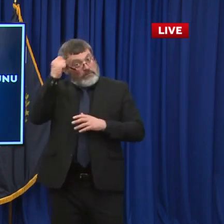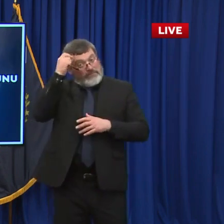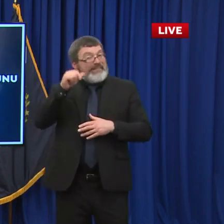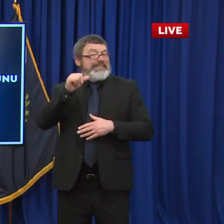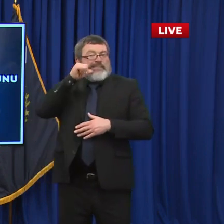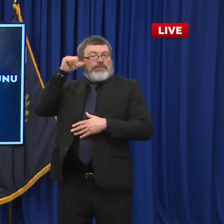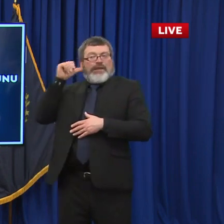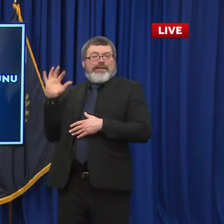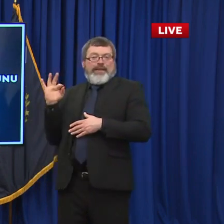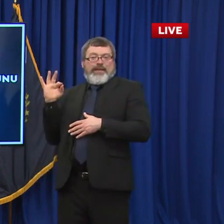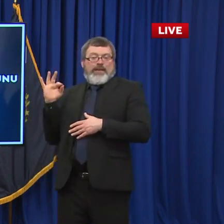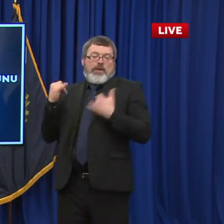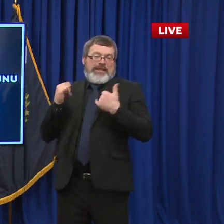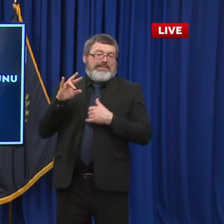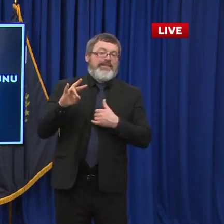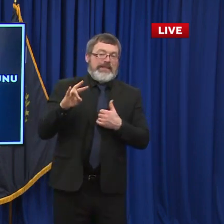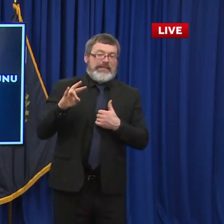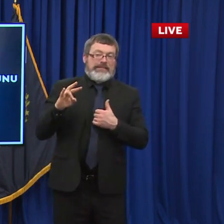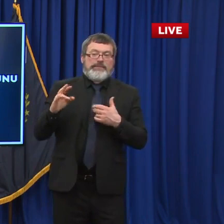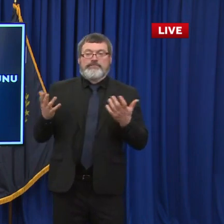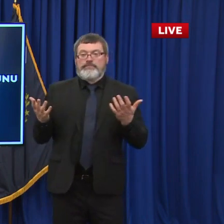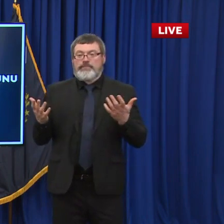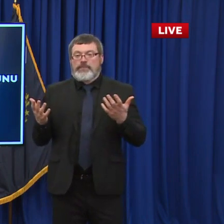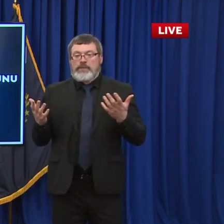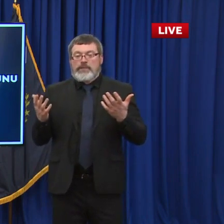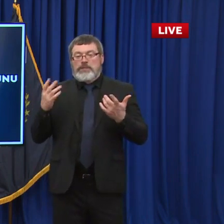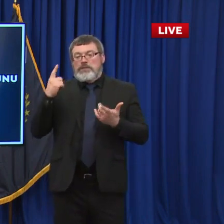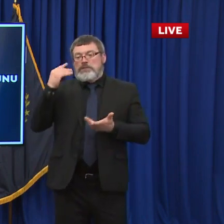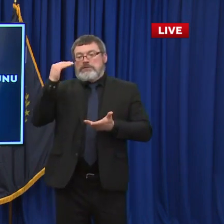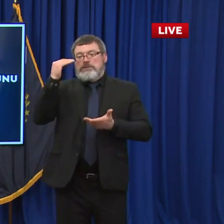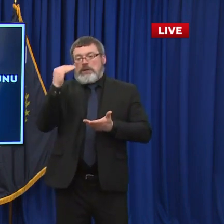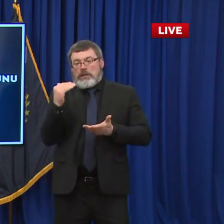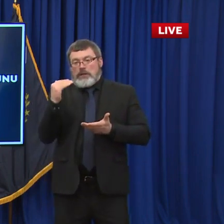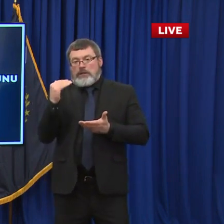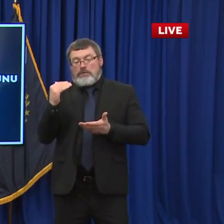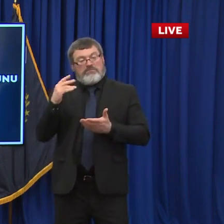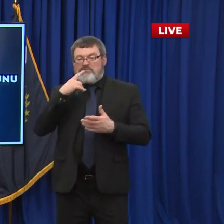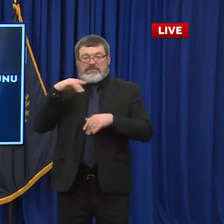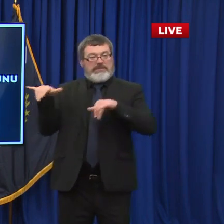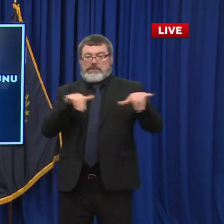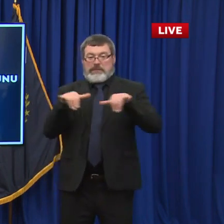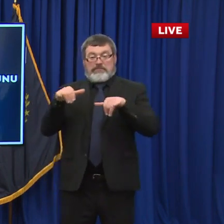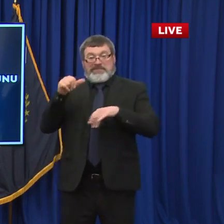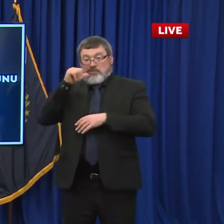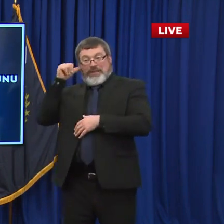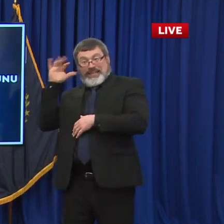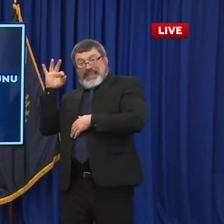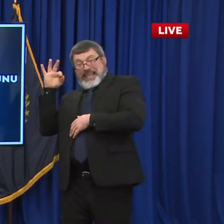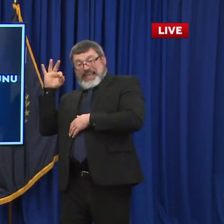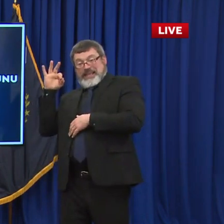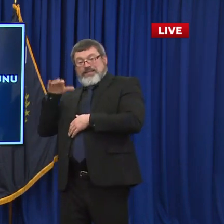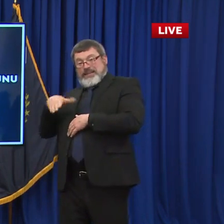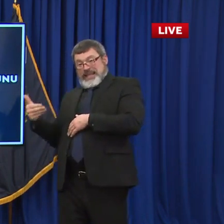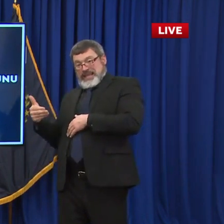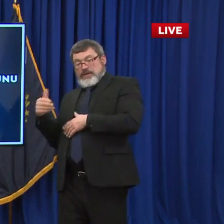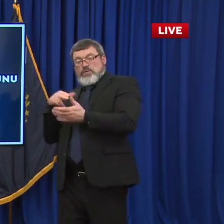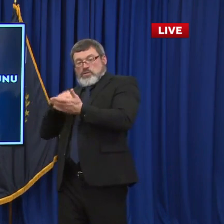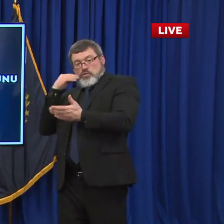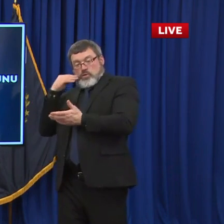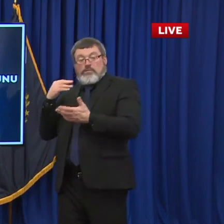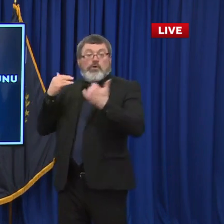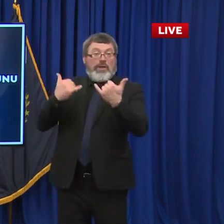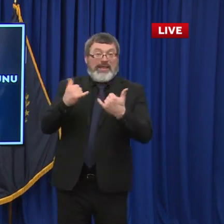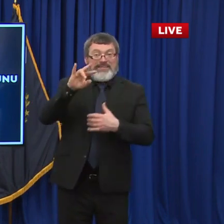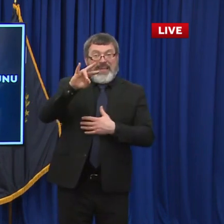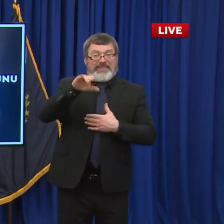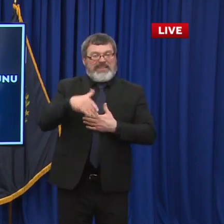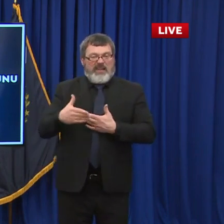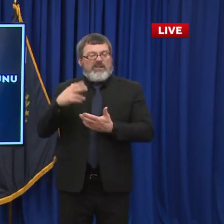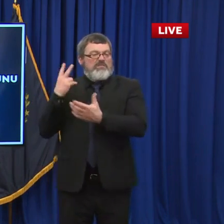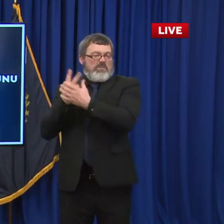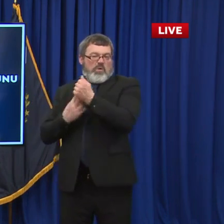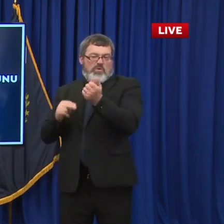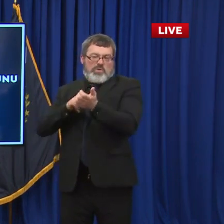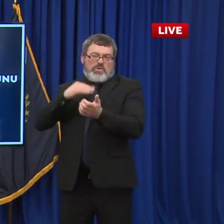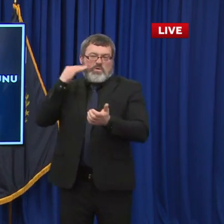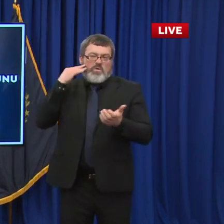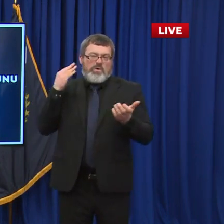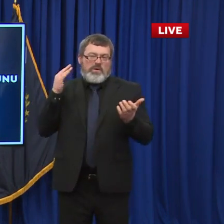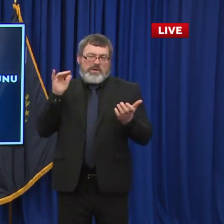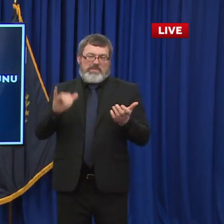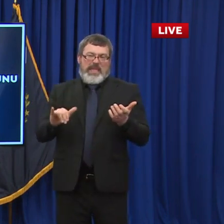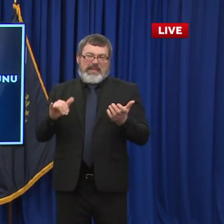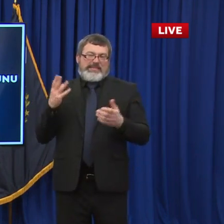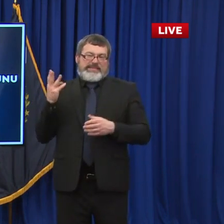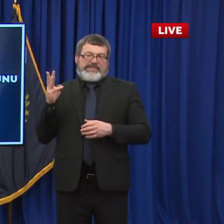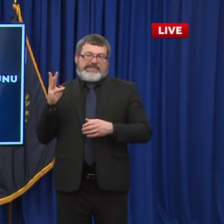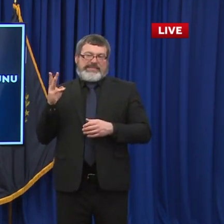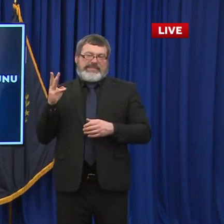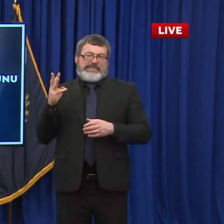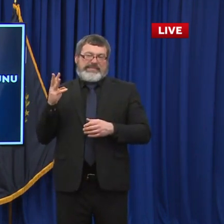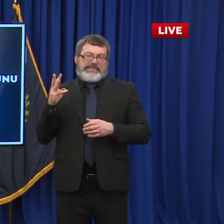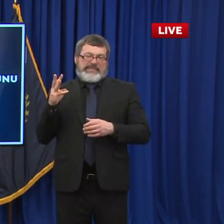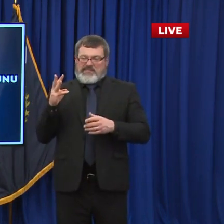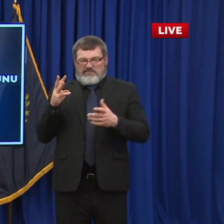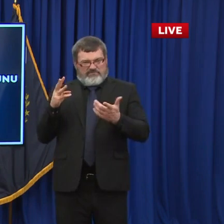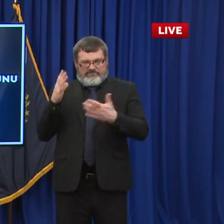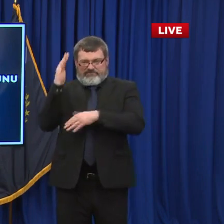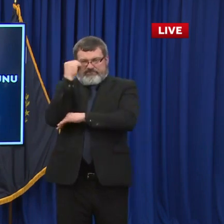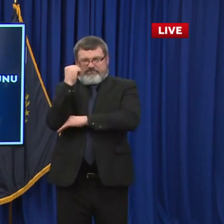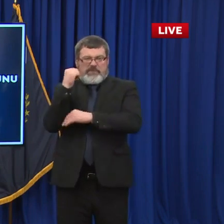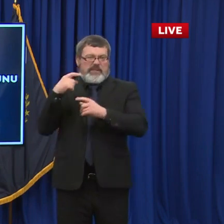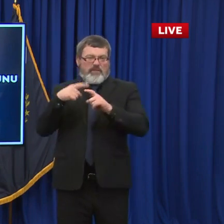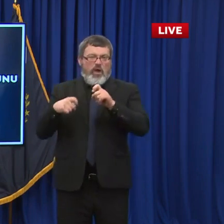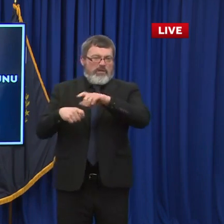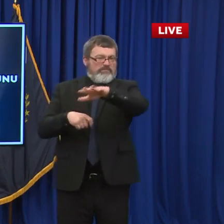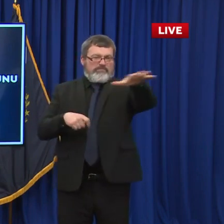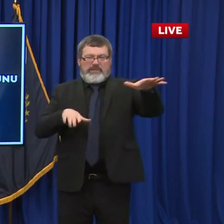I HIGHLIGHTED THAT, SEVEN PEOPLE ASSOCIATED LONG-TERM CARE FACILITIES AND NINE YESTERDAY, SEVEN OF WHICH WERE ASSOCIATED WITH LONG-TERM CARE FACILITIES.